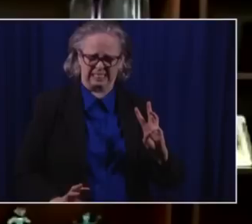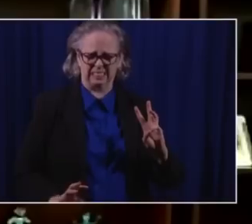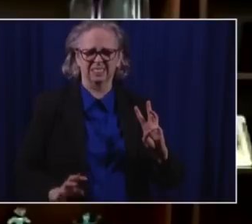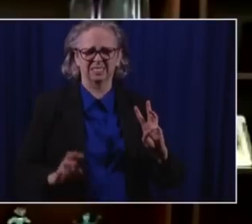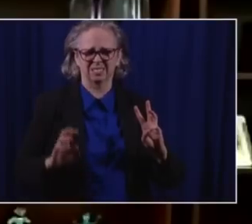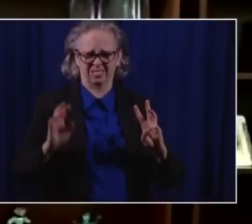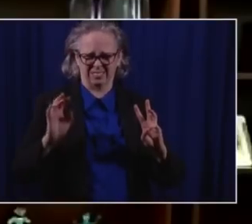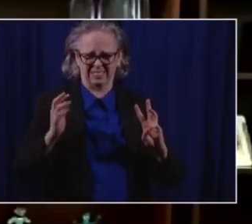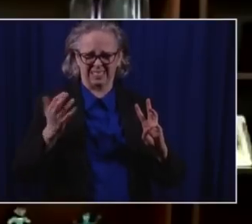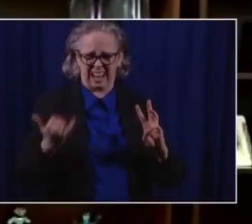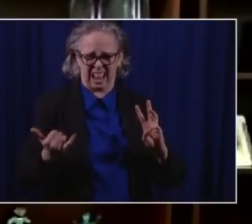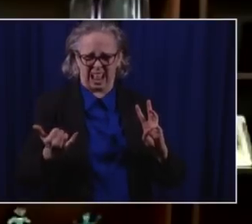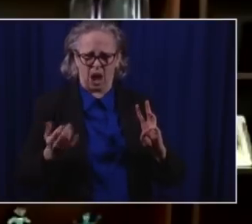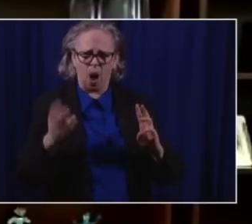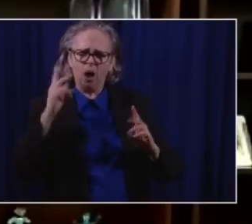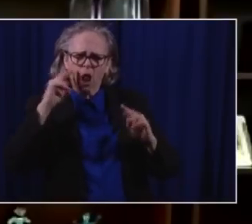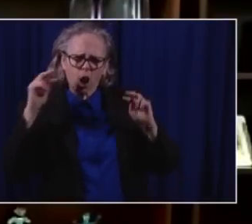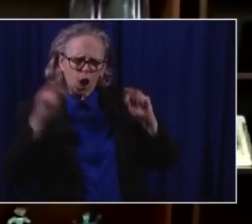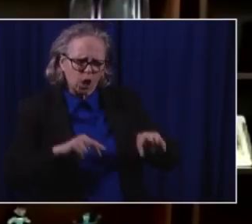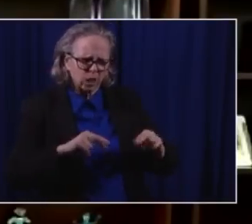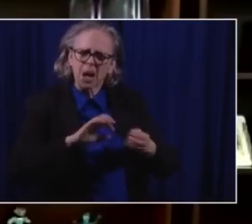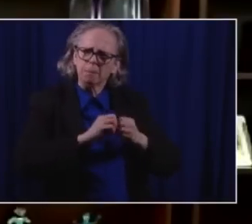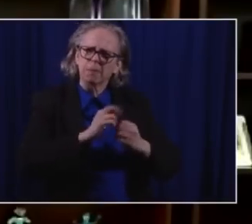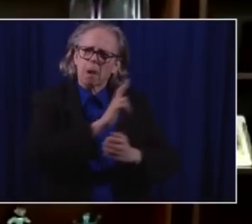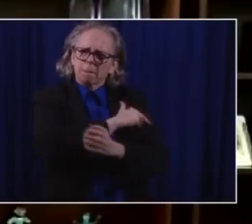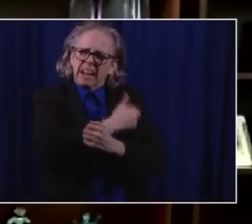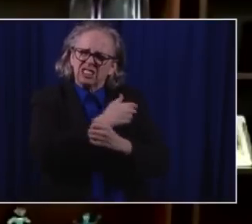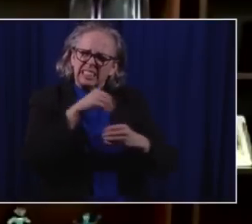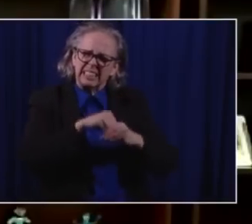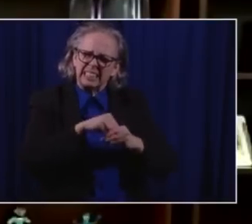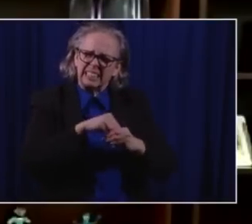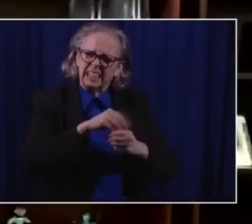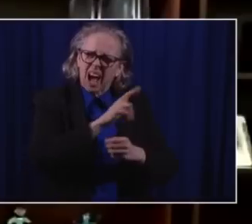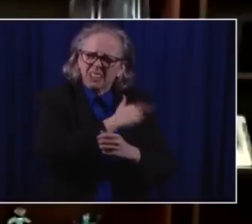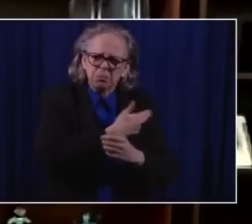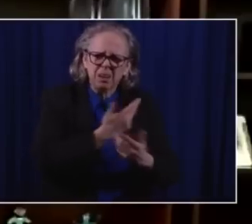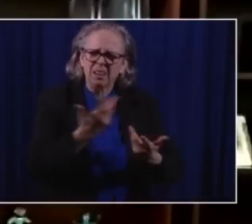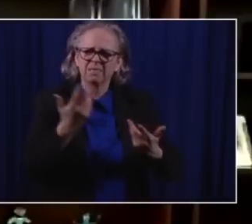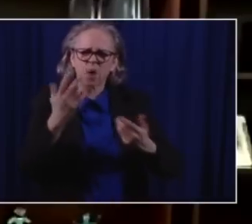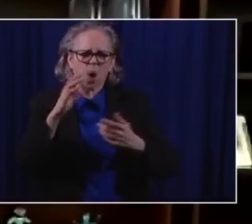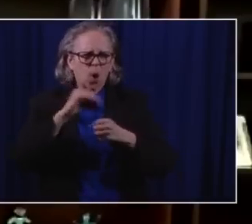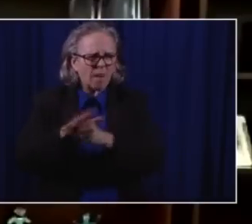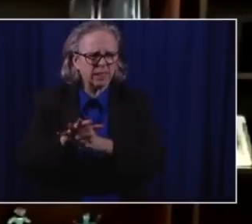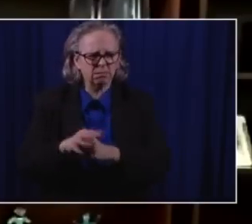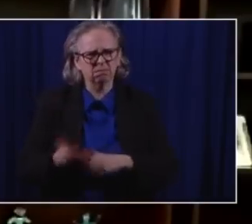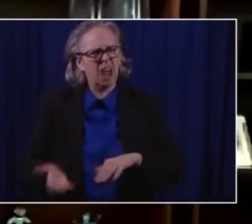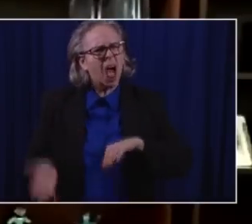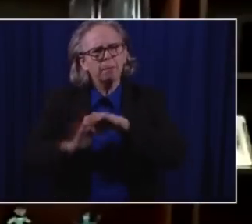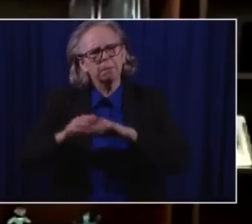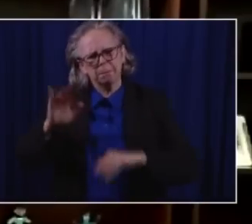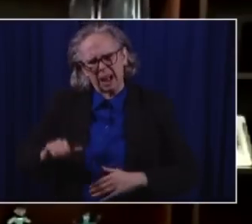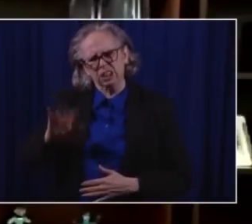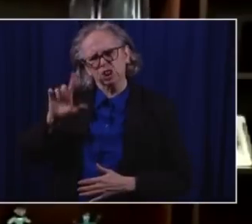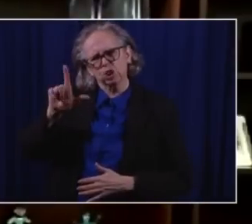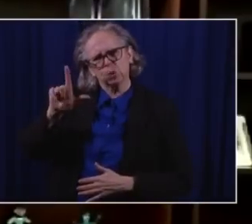seeing a out of spread throughout the entire region's urban And throughout the reaches 6 we've seen between the 2025% increase in the